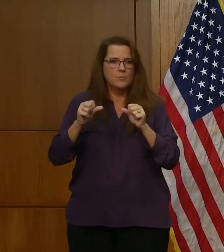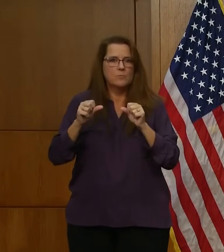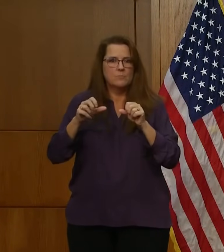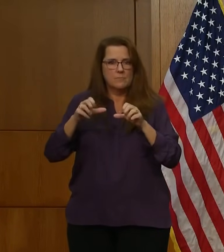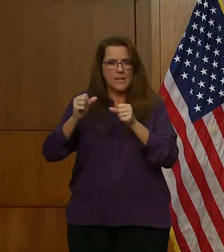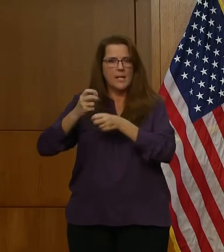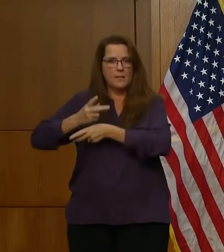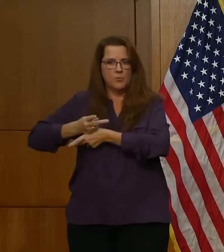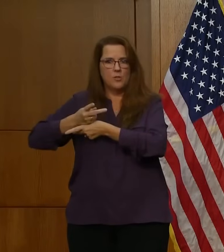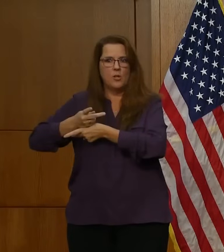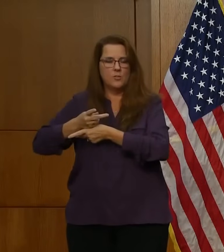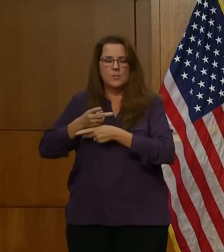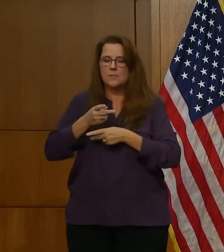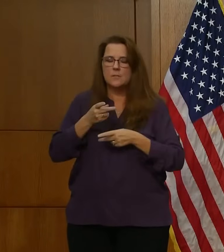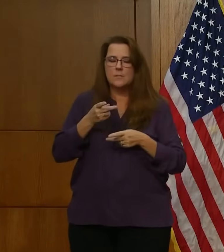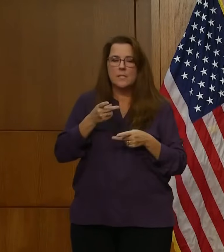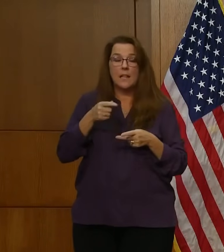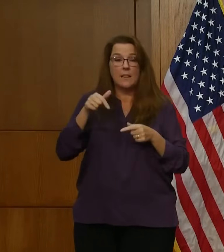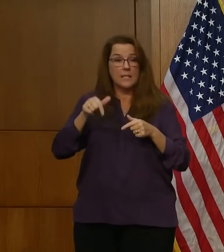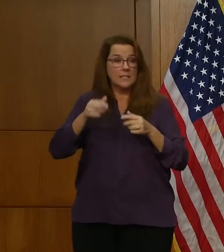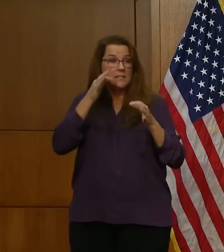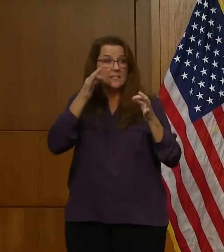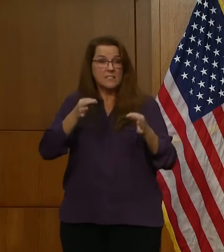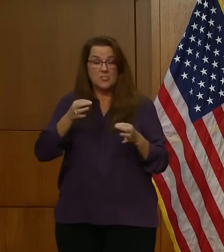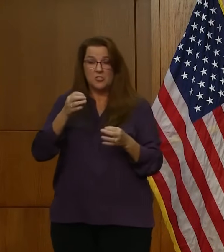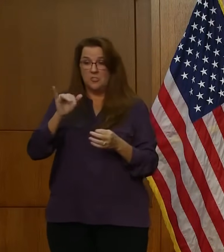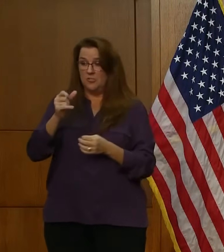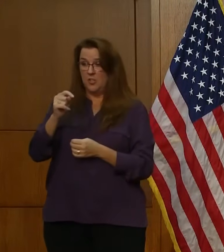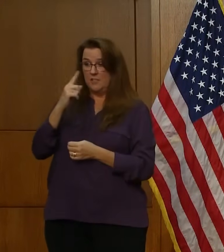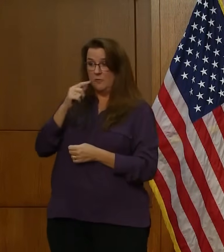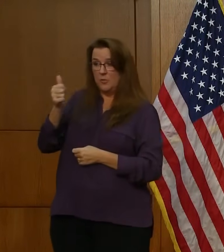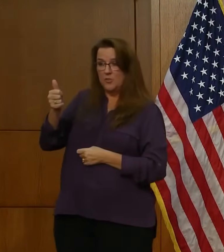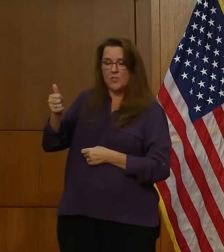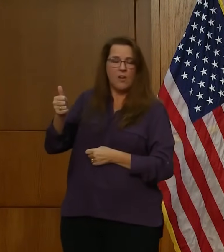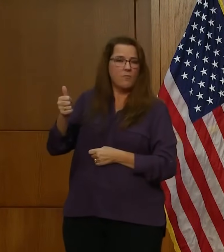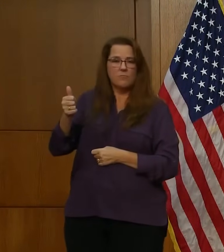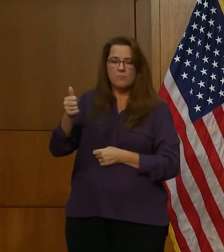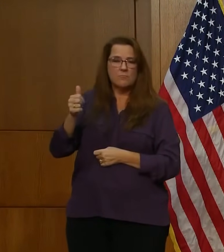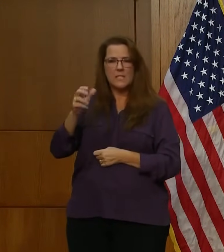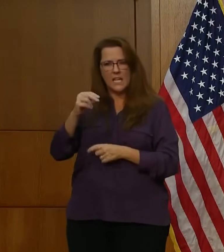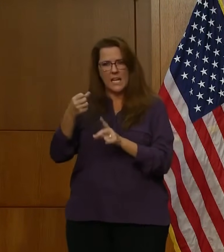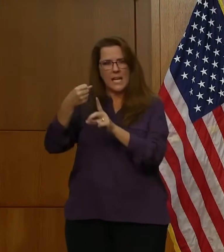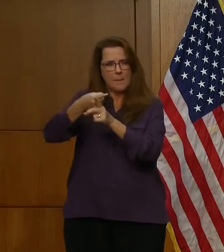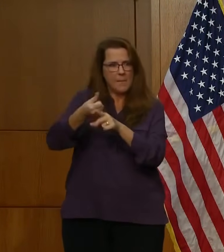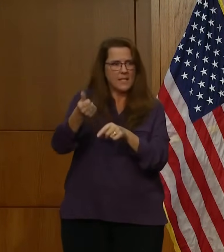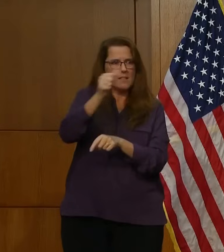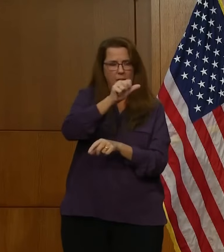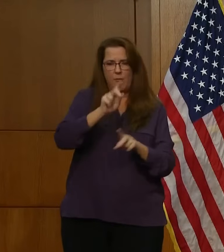STRESS ENOUGH HOW IMPORTANT IT IS TO BE CAREFUL AND TO TAKE PRECAUTIONS. YOU AREN'T JUST MAKING AN INDIVIDUAL DECISION